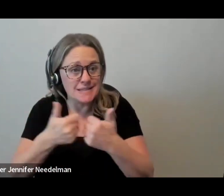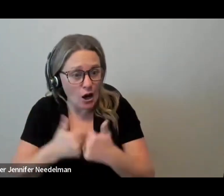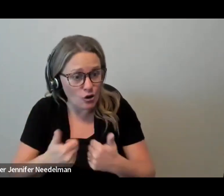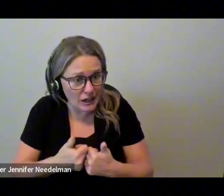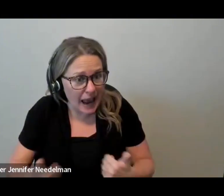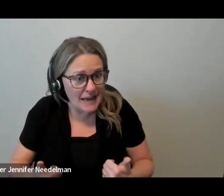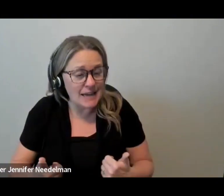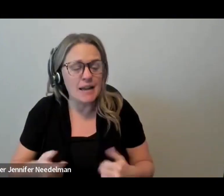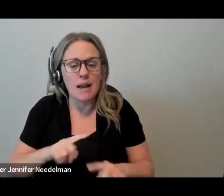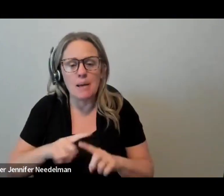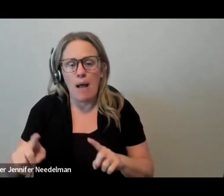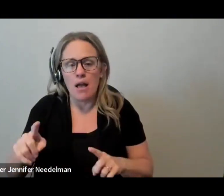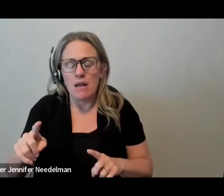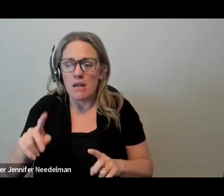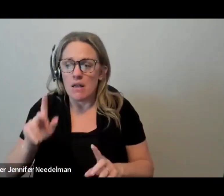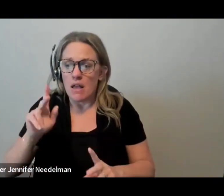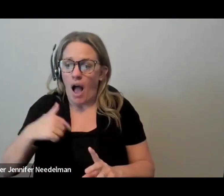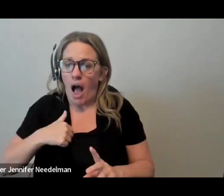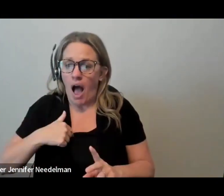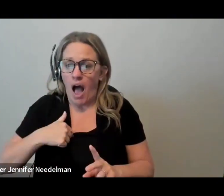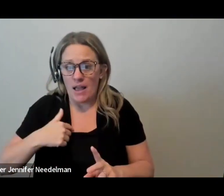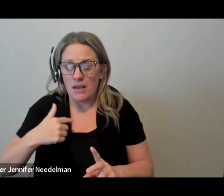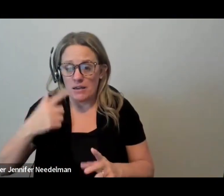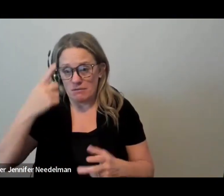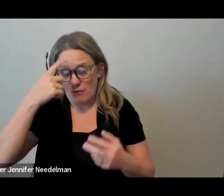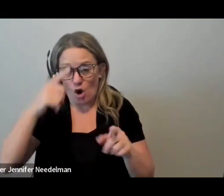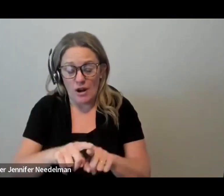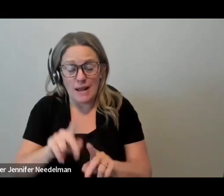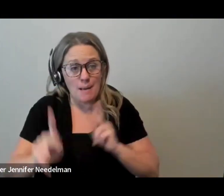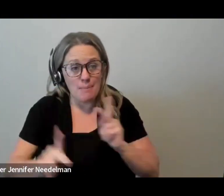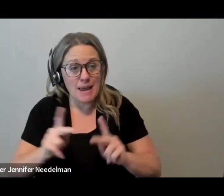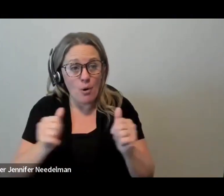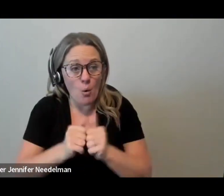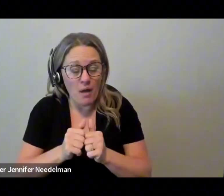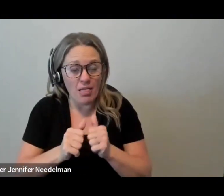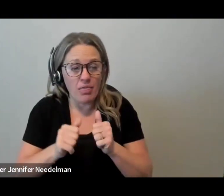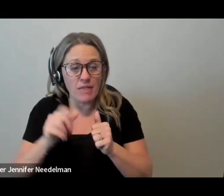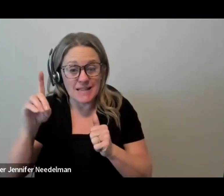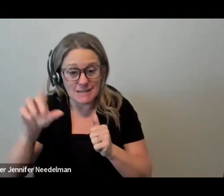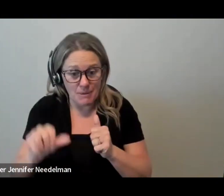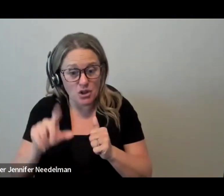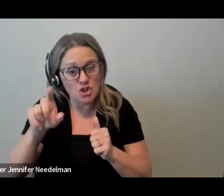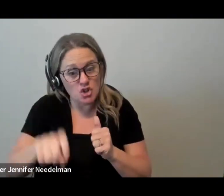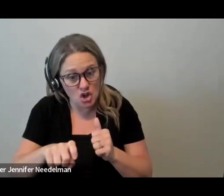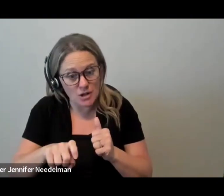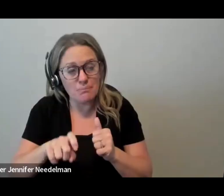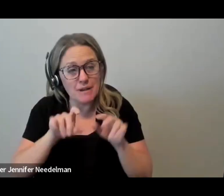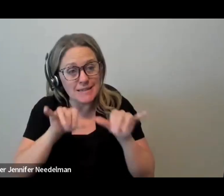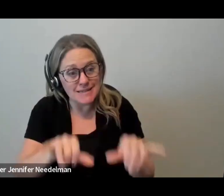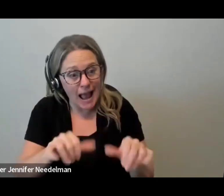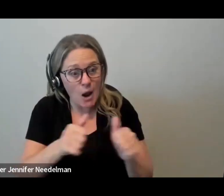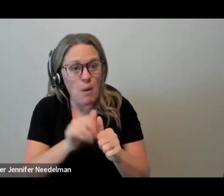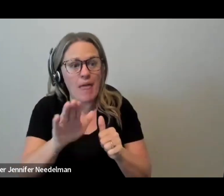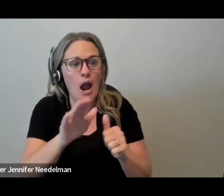that people with disabilities need to be with their typically developing peers with their neighborhood you know, with their neighborhood